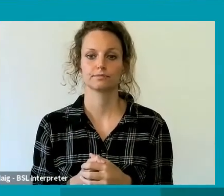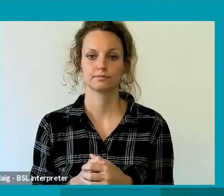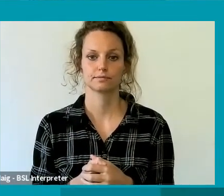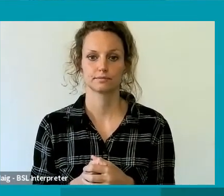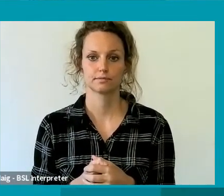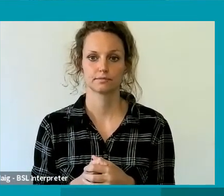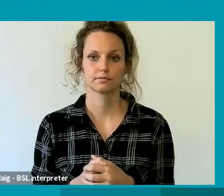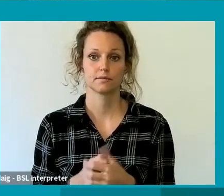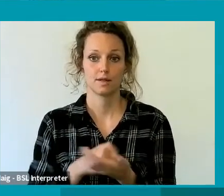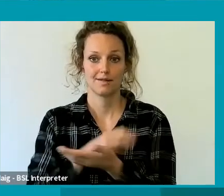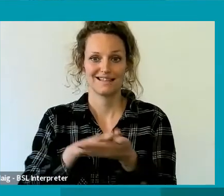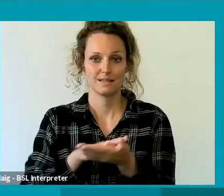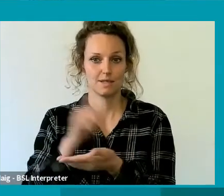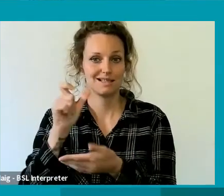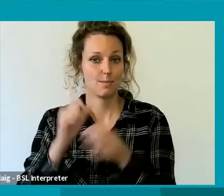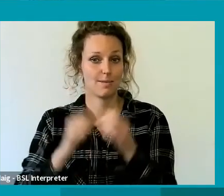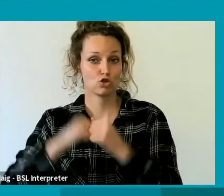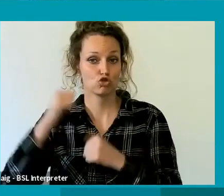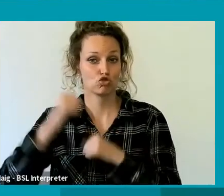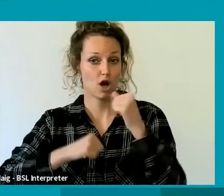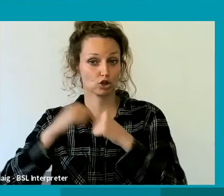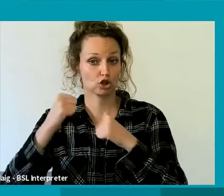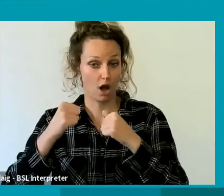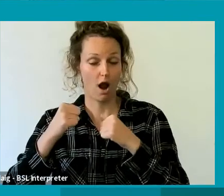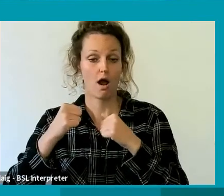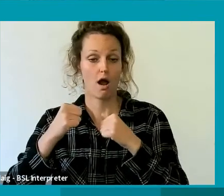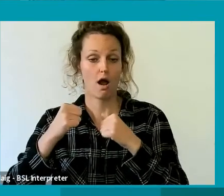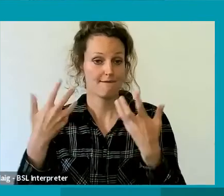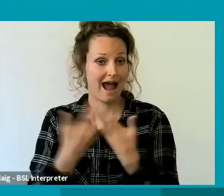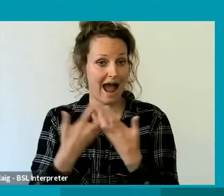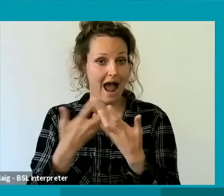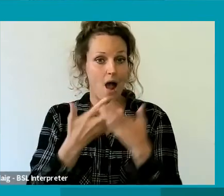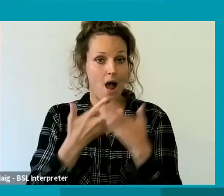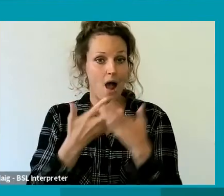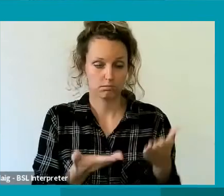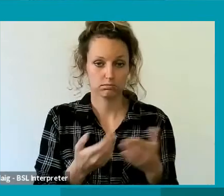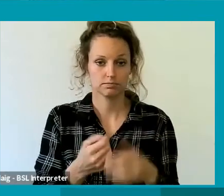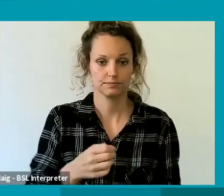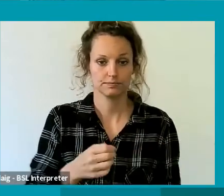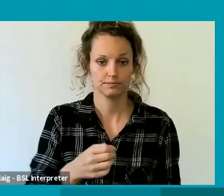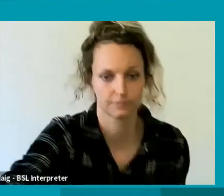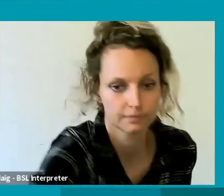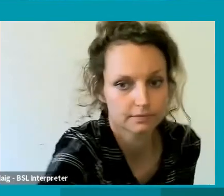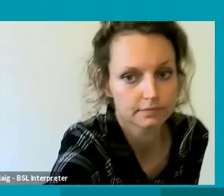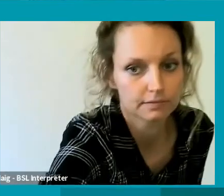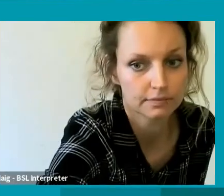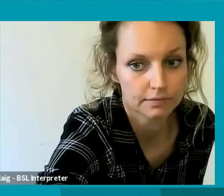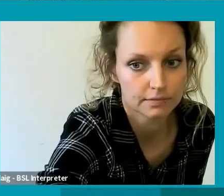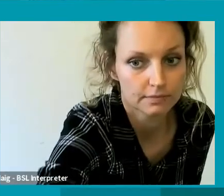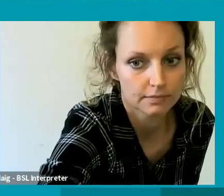of structure or a format in terms of how you might want to do that. There are stacks of other formats,